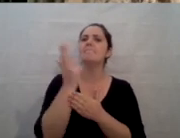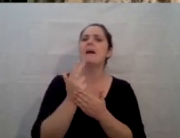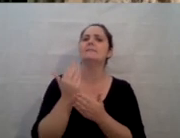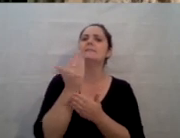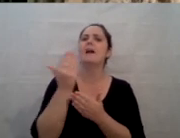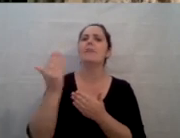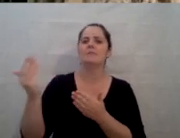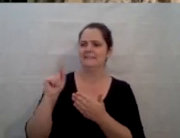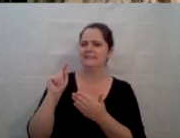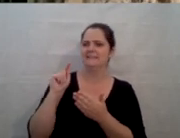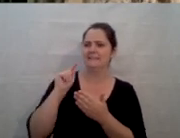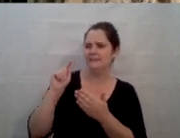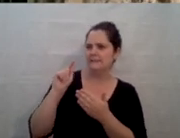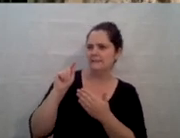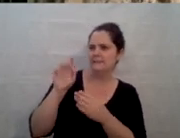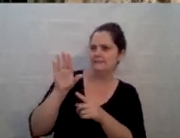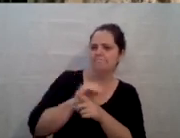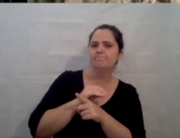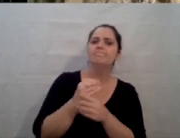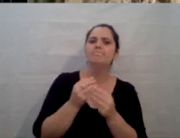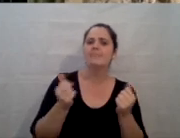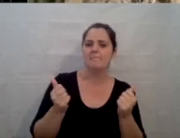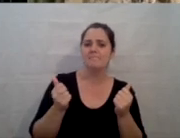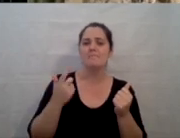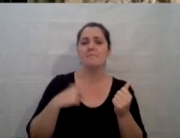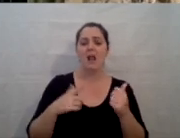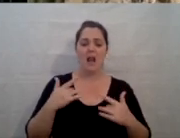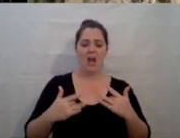In its most basic form, life drawing is people, bodies coming